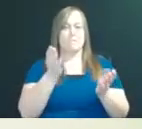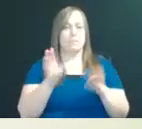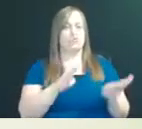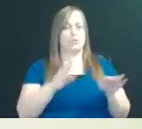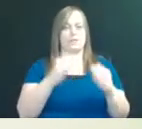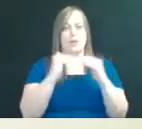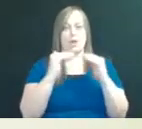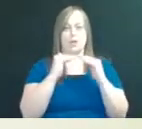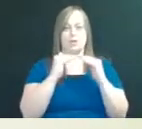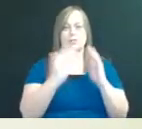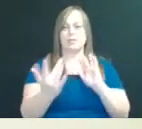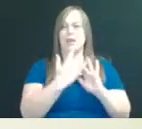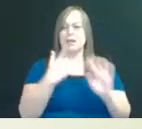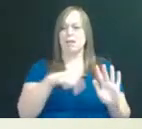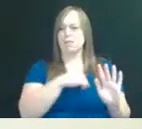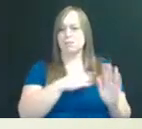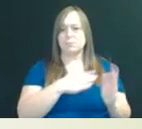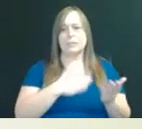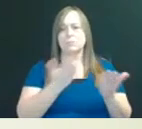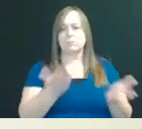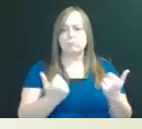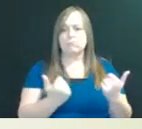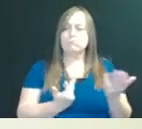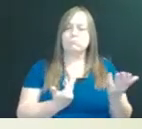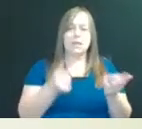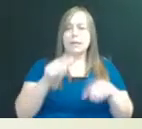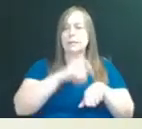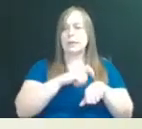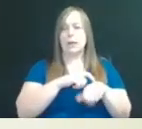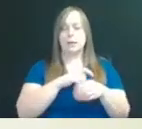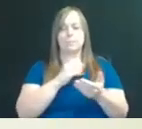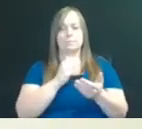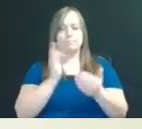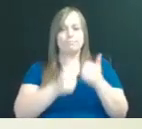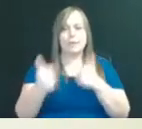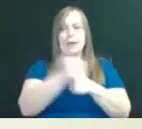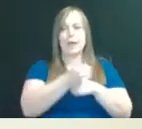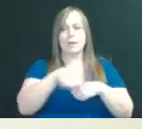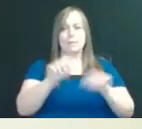please contact us, reach out to us so that we could get ahead of any potential problems.